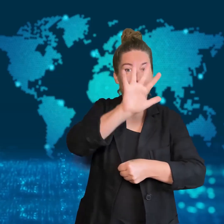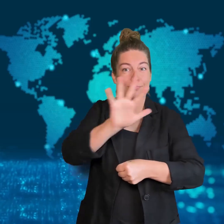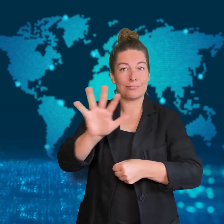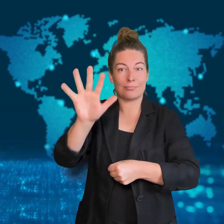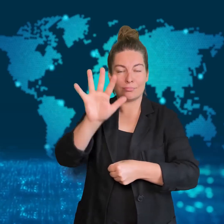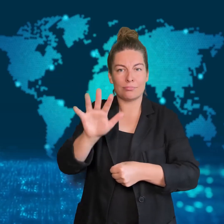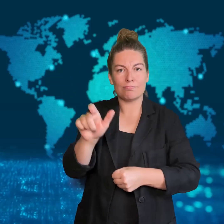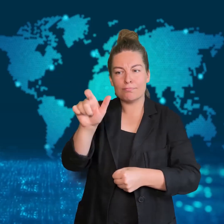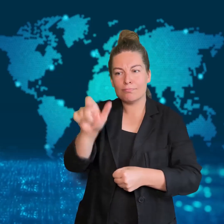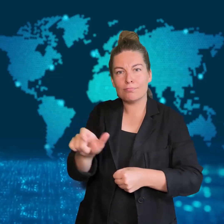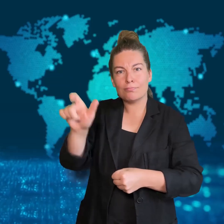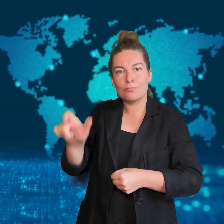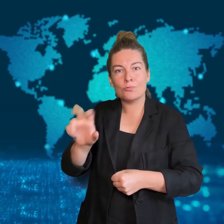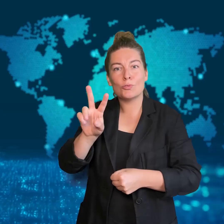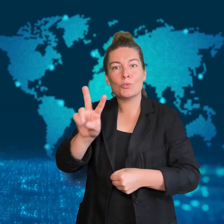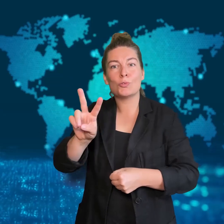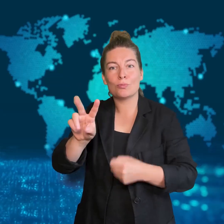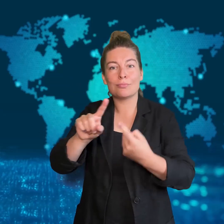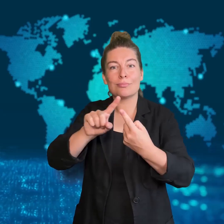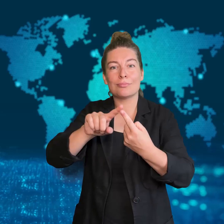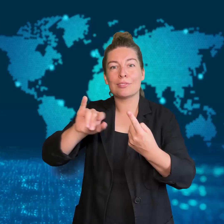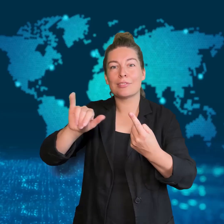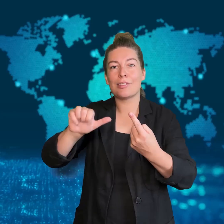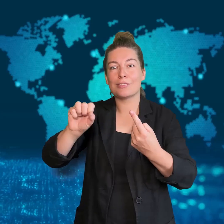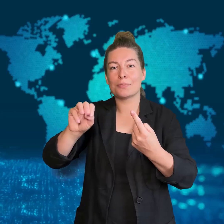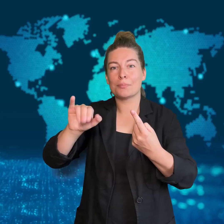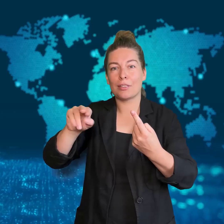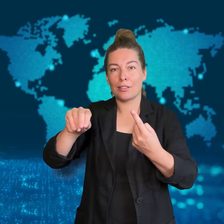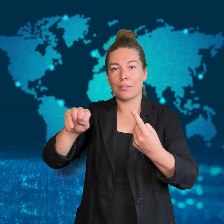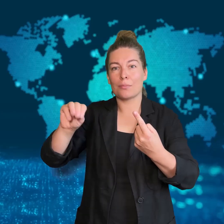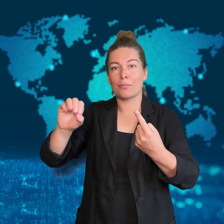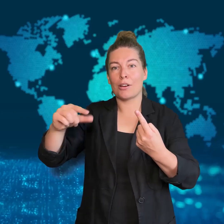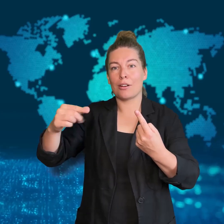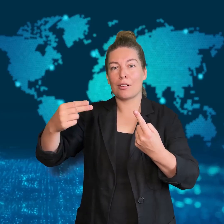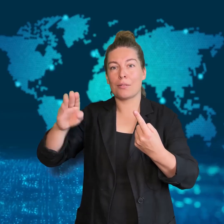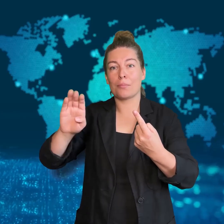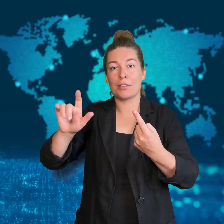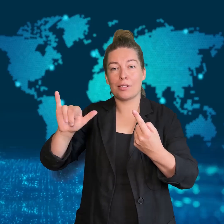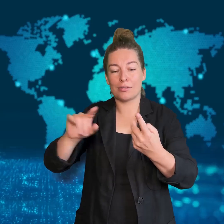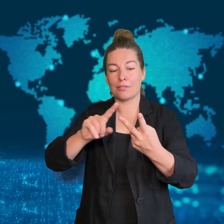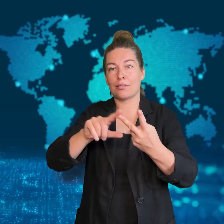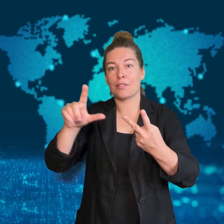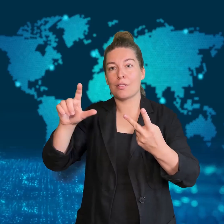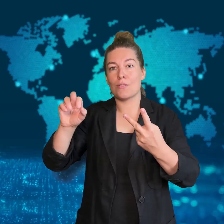Two NASA astronauts, Jasmin Moghbeli and Loral O'Hara, were suited up to